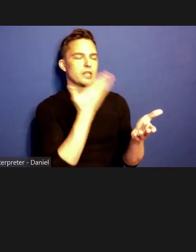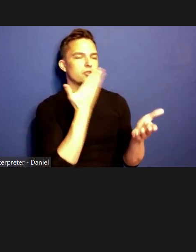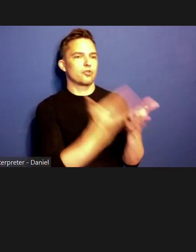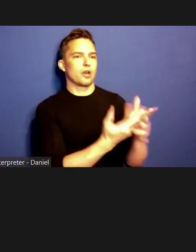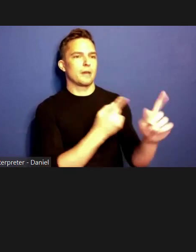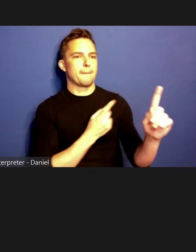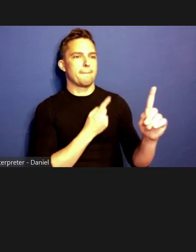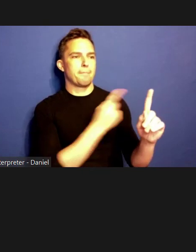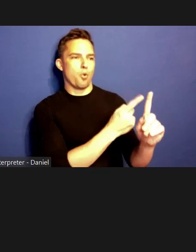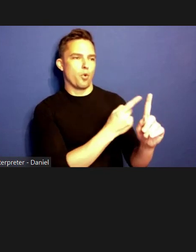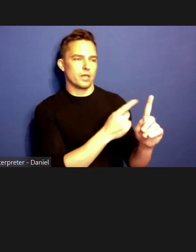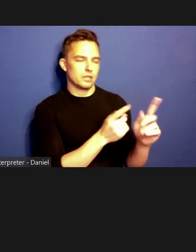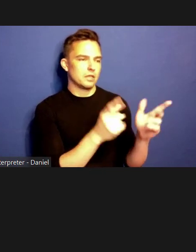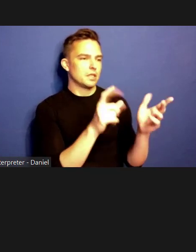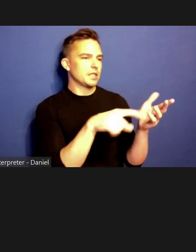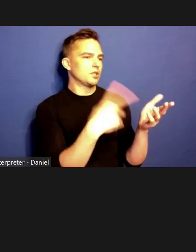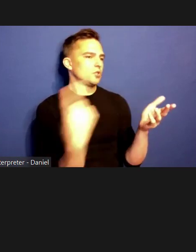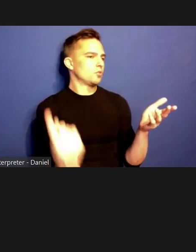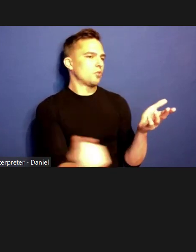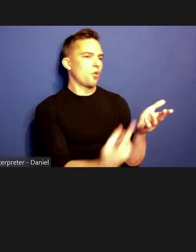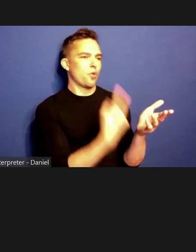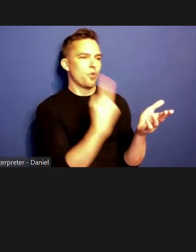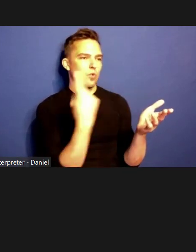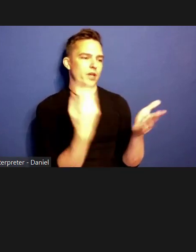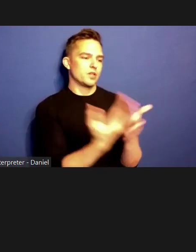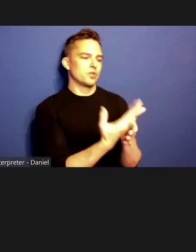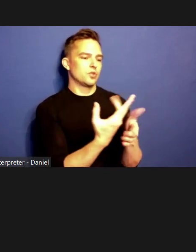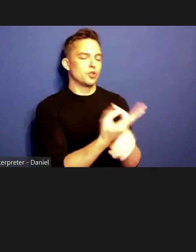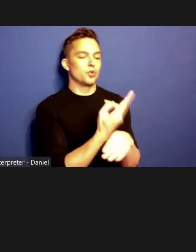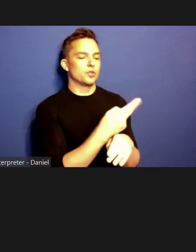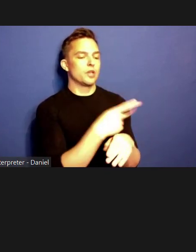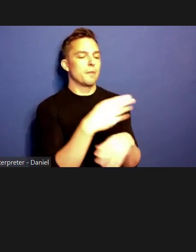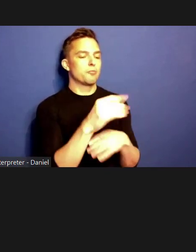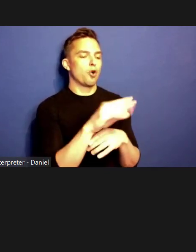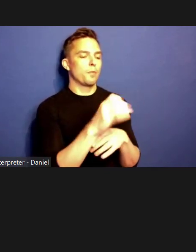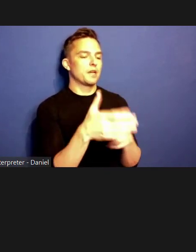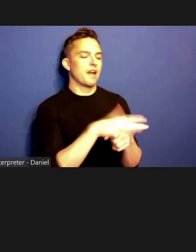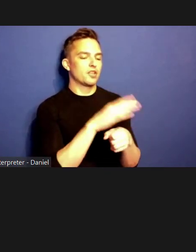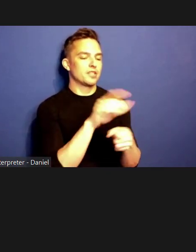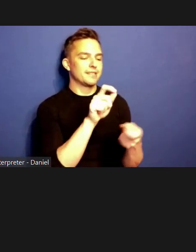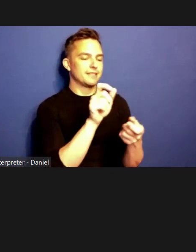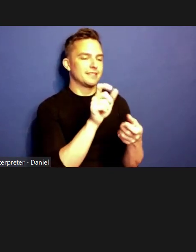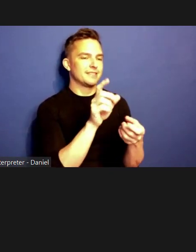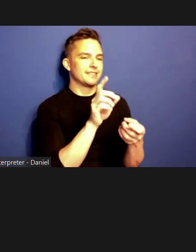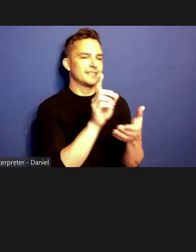always use the probe covers that were designed specifically for your brand and model equipment.